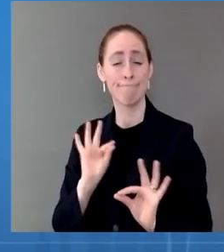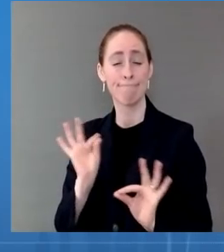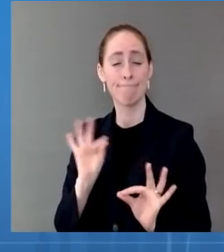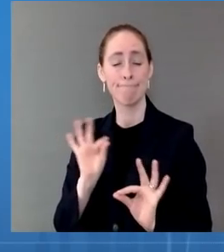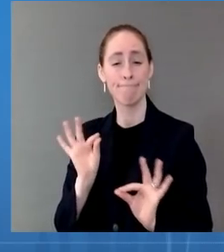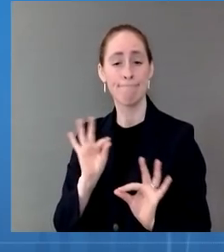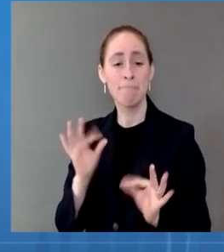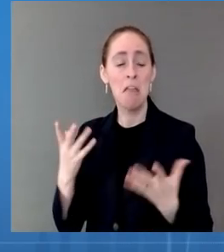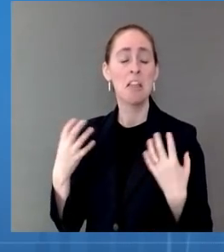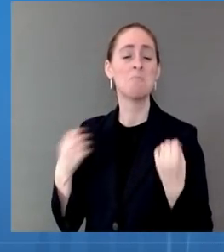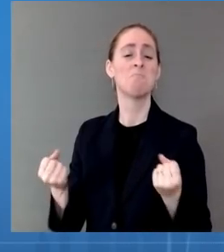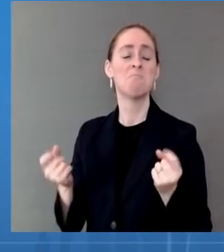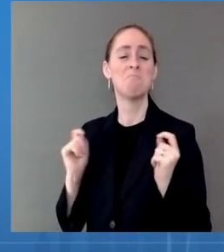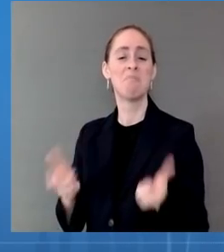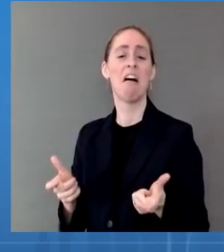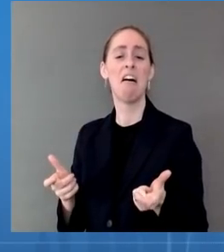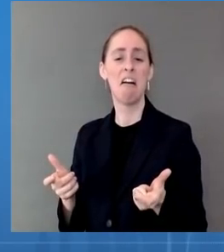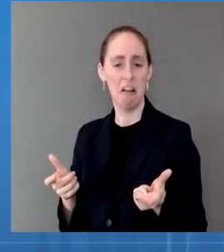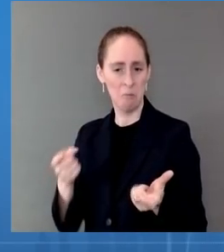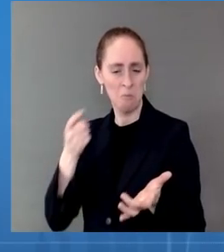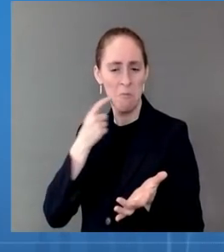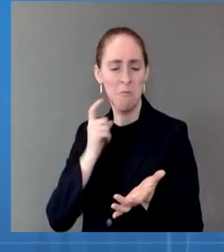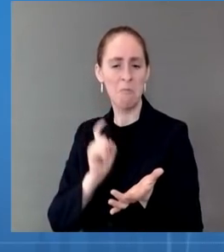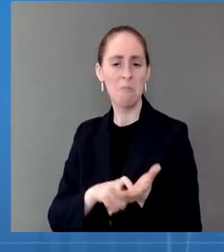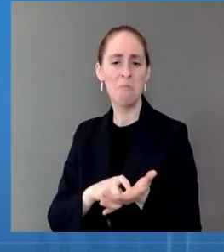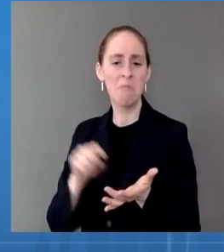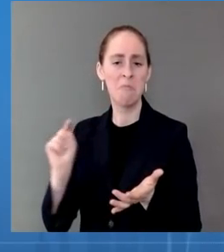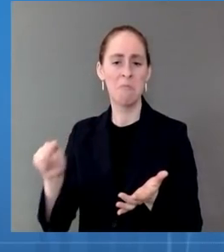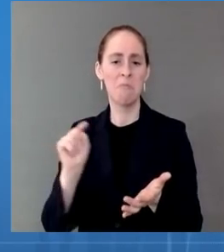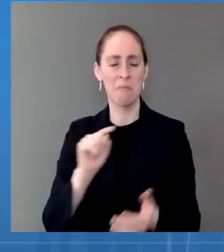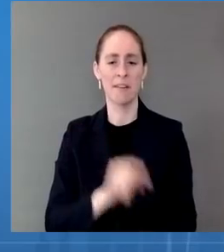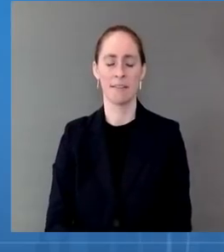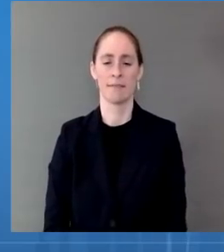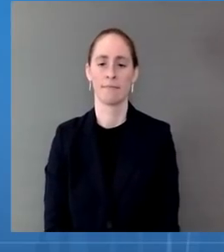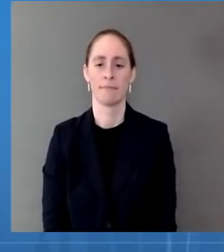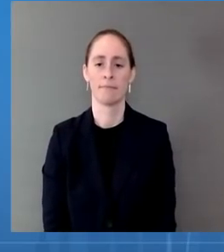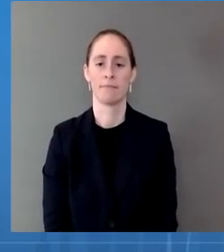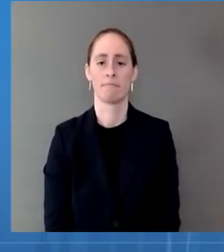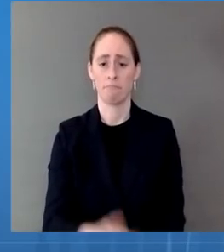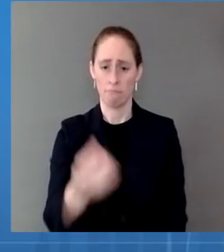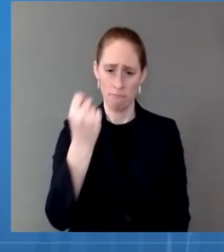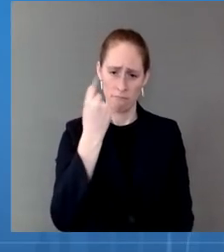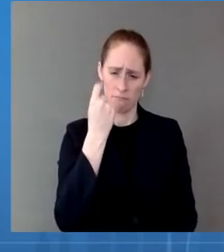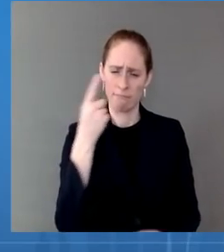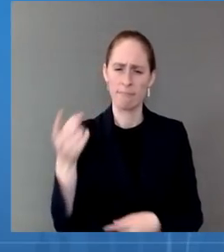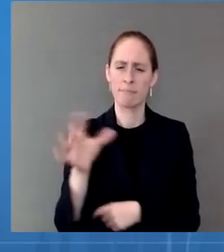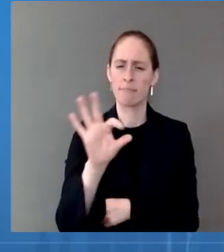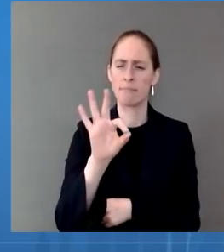CDC expanded recommendations for booster shots to now include everyone 16 and older.